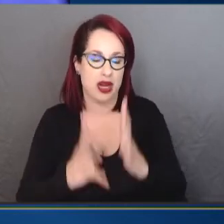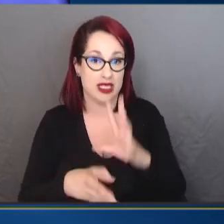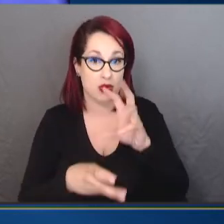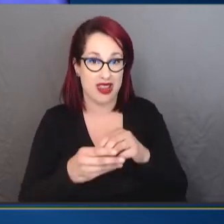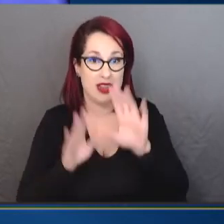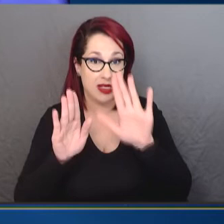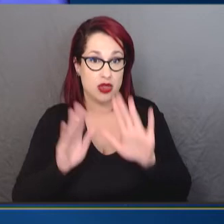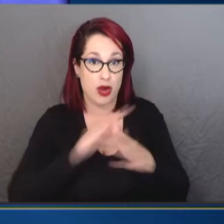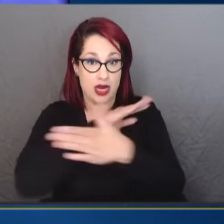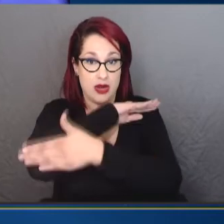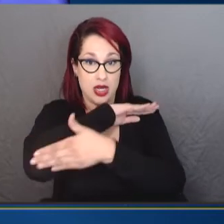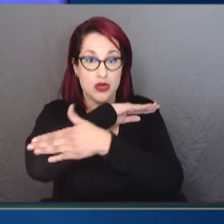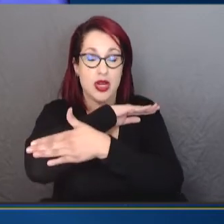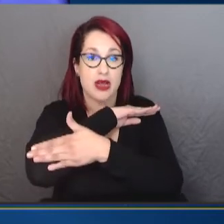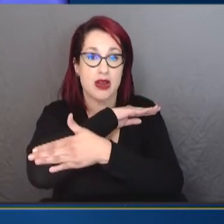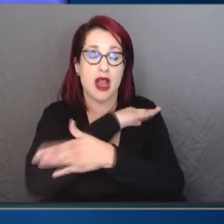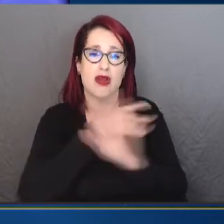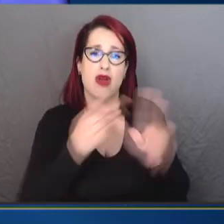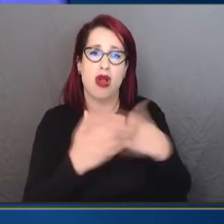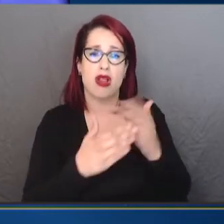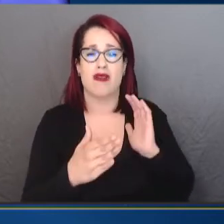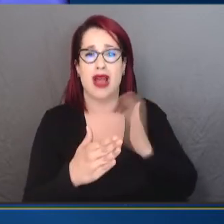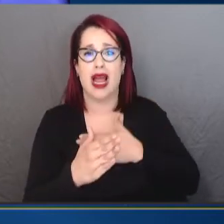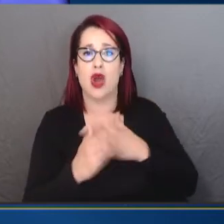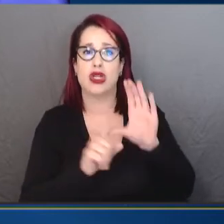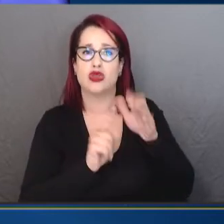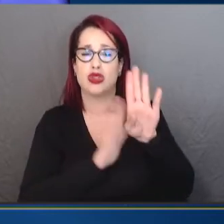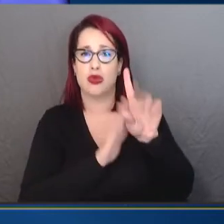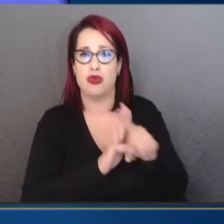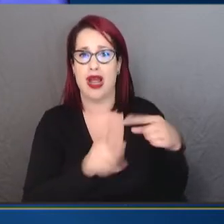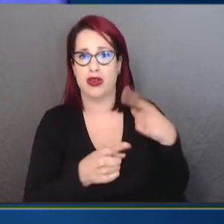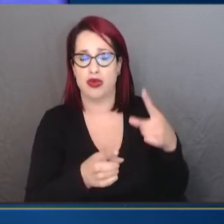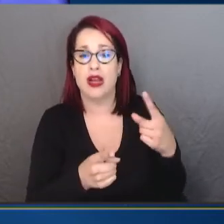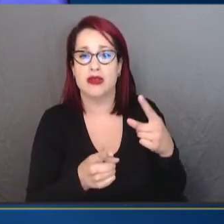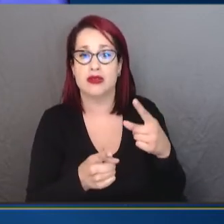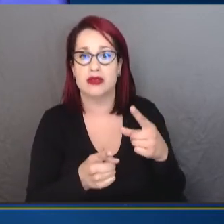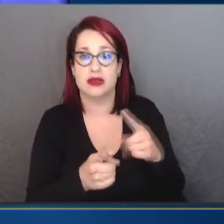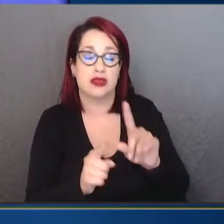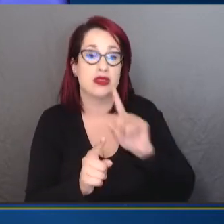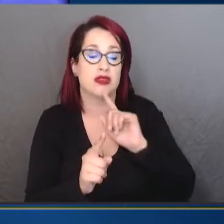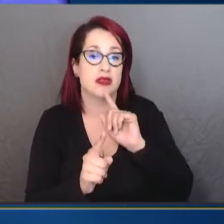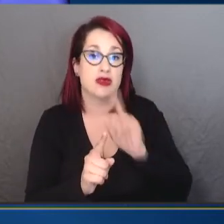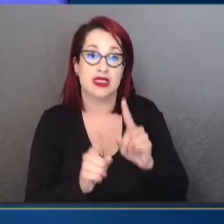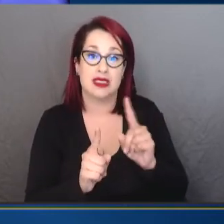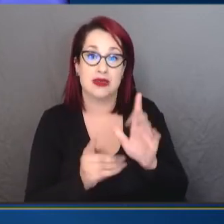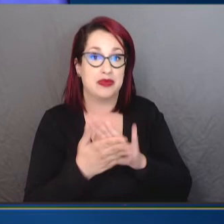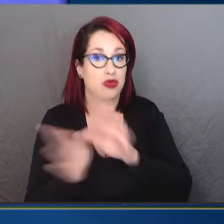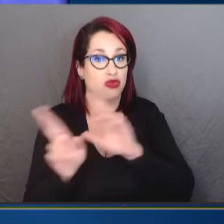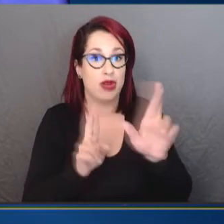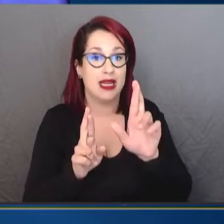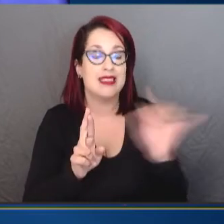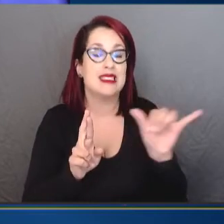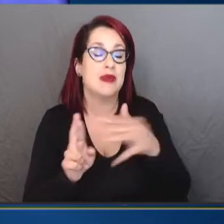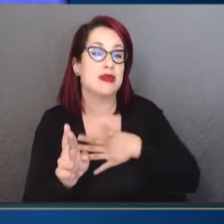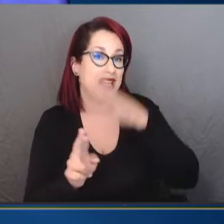the background we bring. Let's be ready because like my dad said, "The next morning, we got to